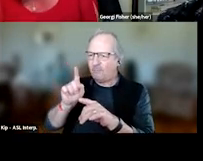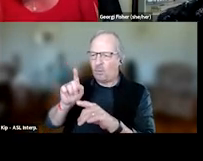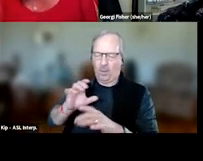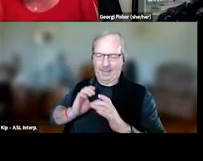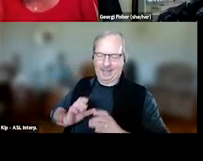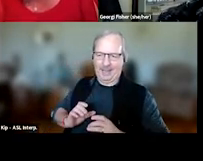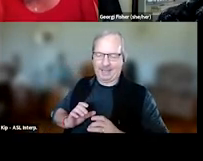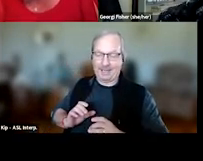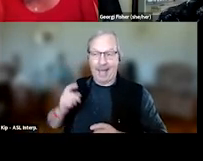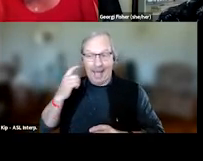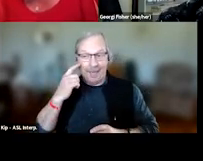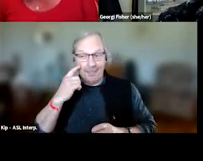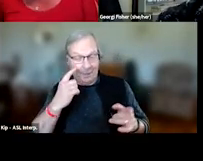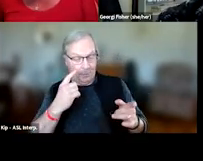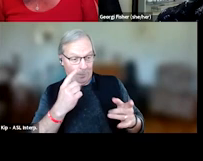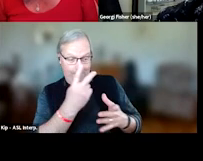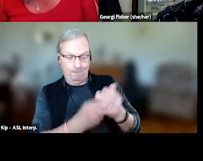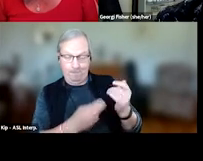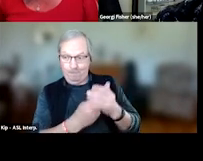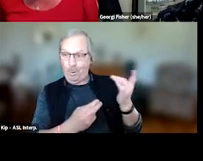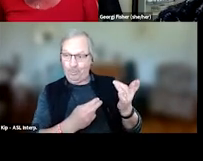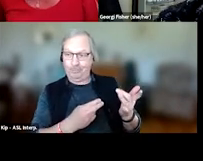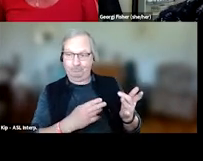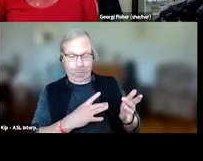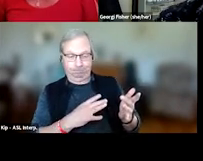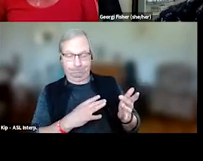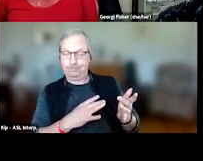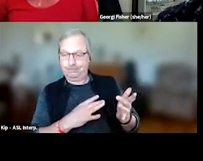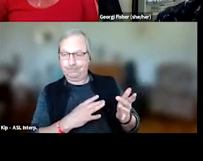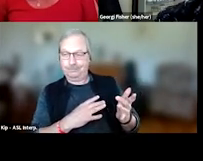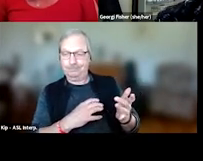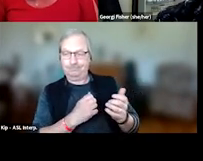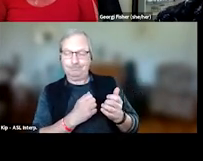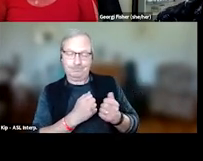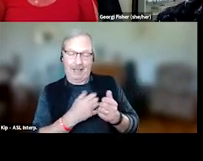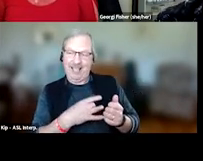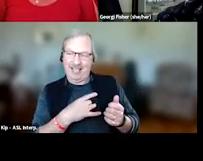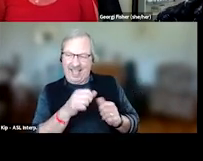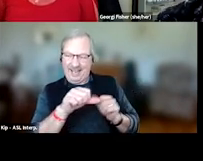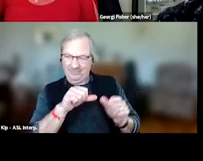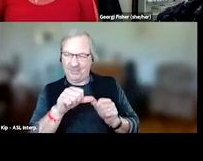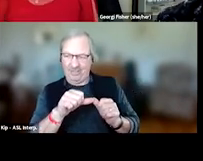like a mutual admiration society here with the work that we're doing. And so, you know, we've talked a lot about